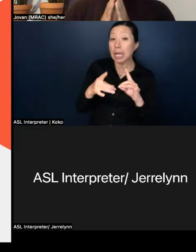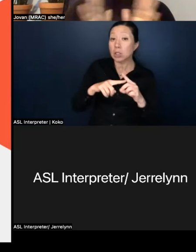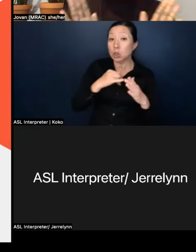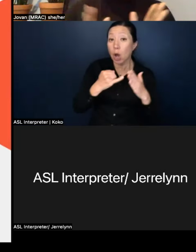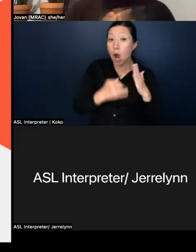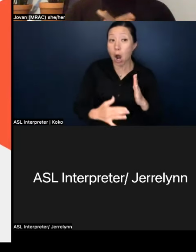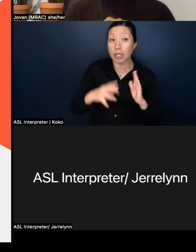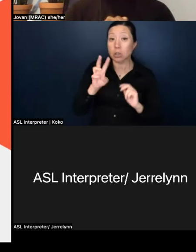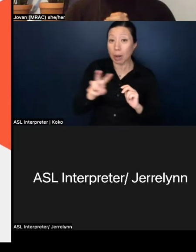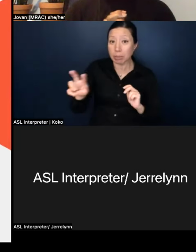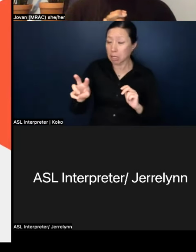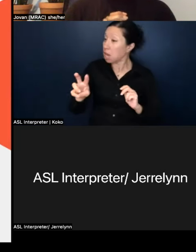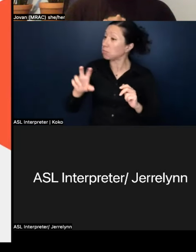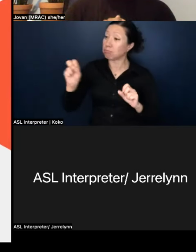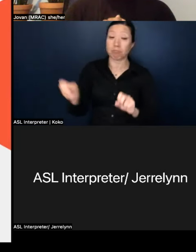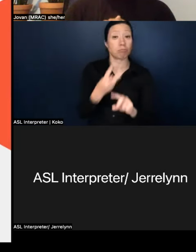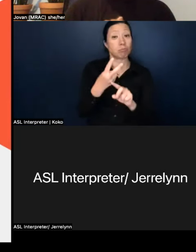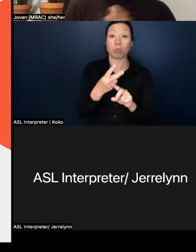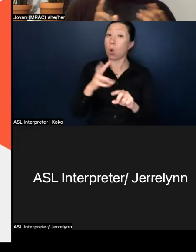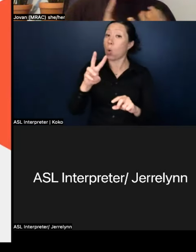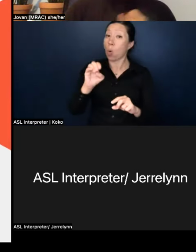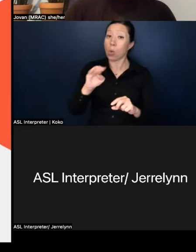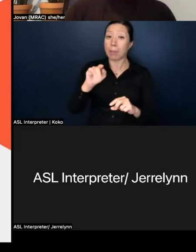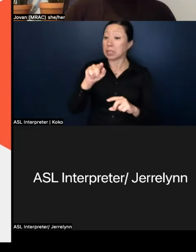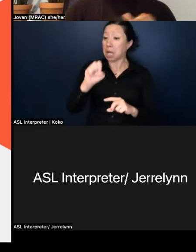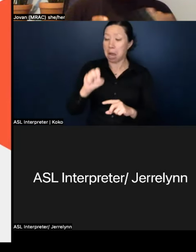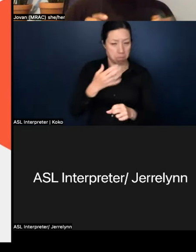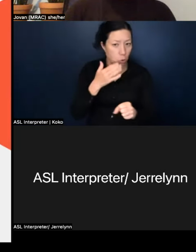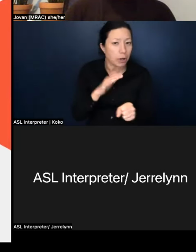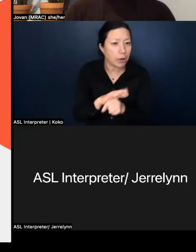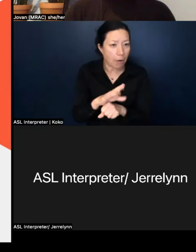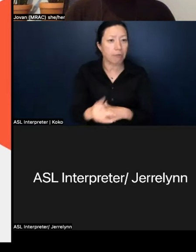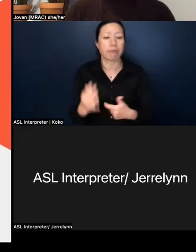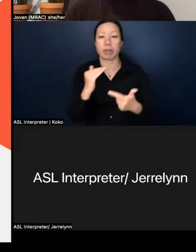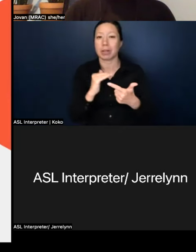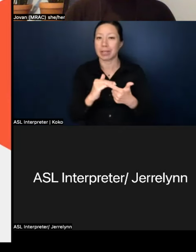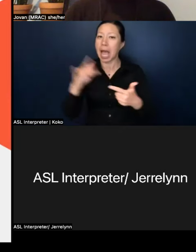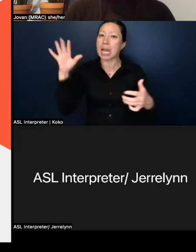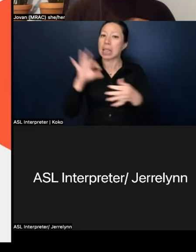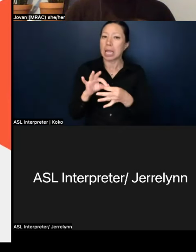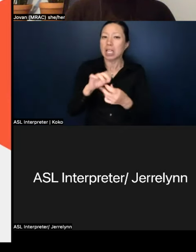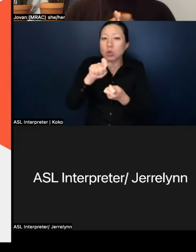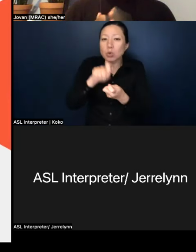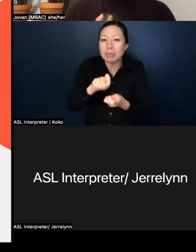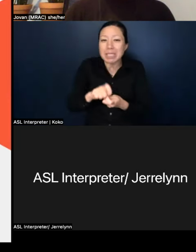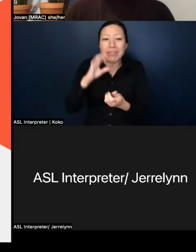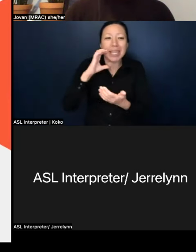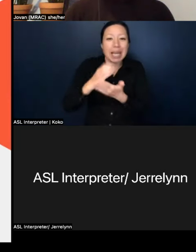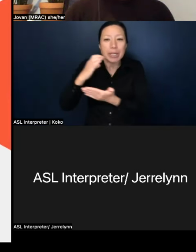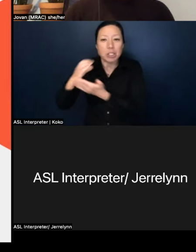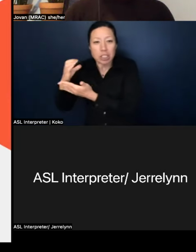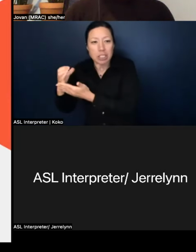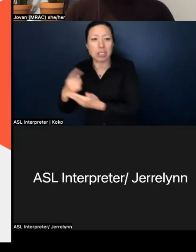and that would be enough. You can link to specific images, written works, audio or video files.